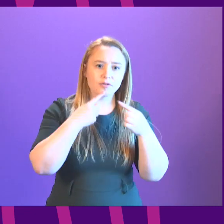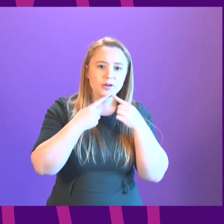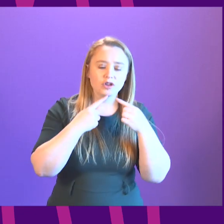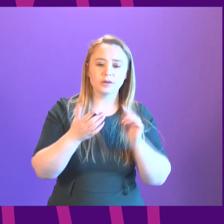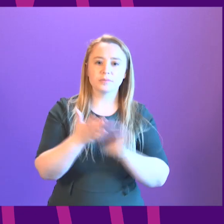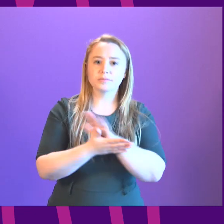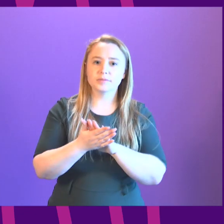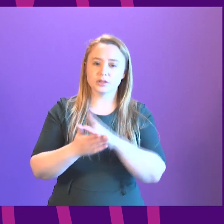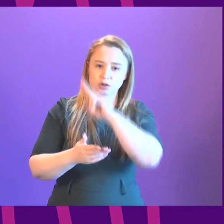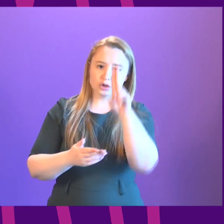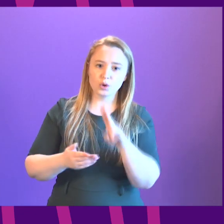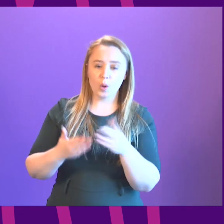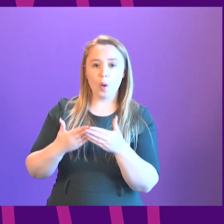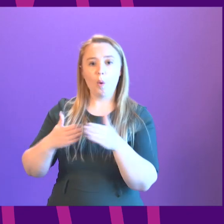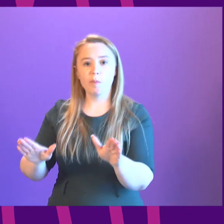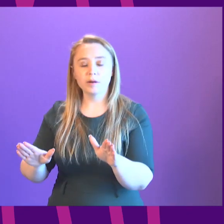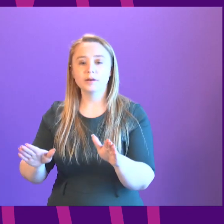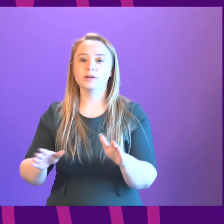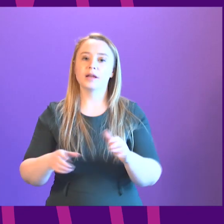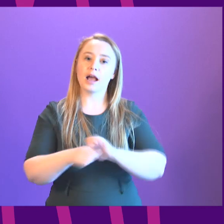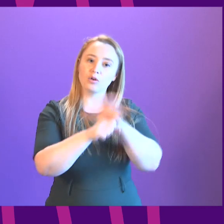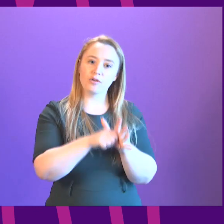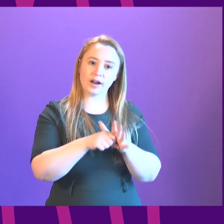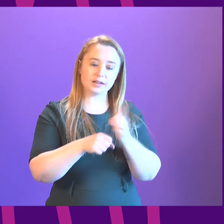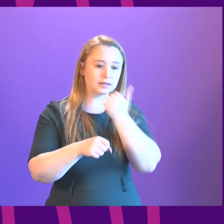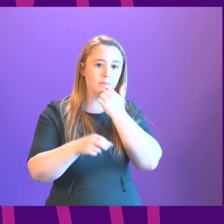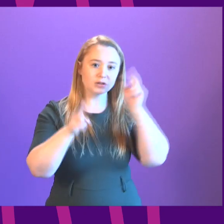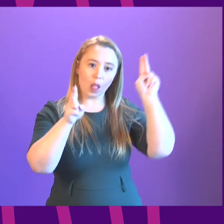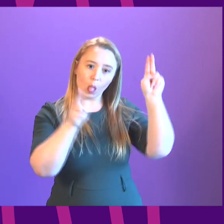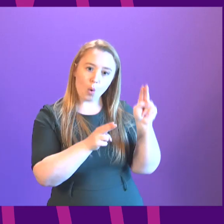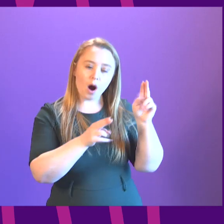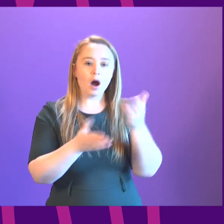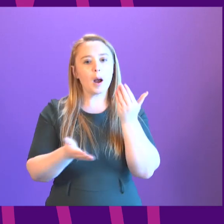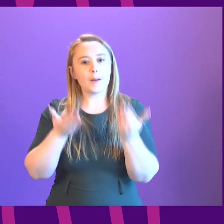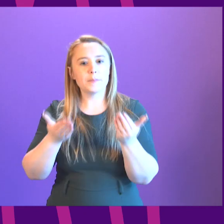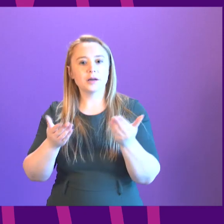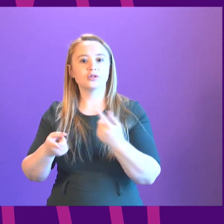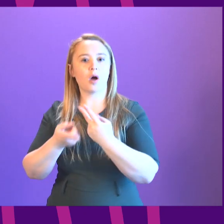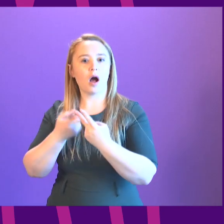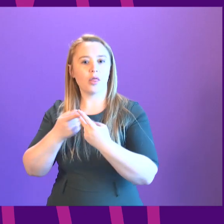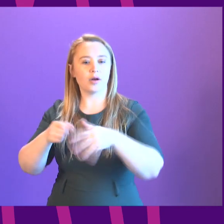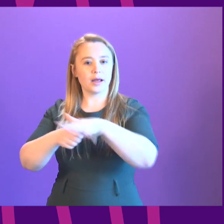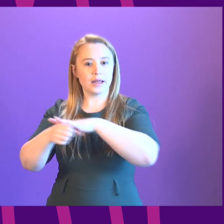of the virus at a lower level than in many other areas is a success. However, the new